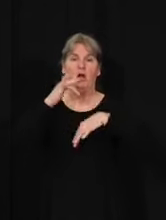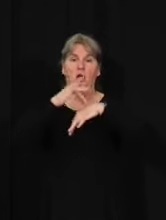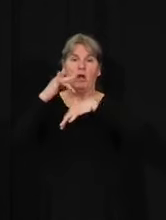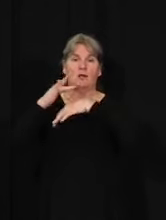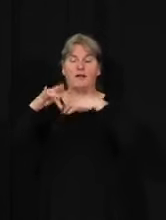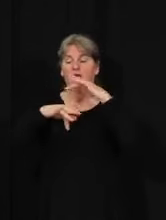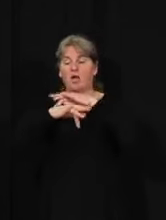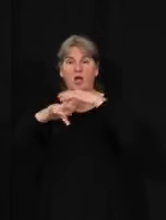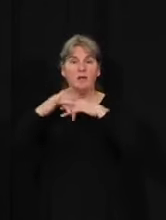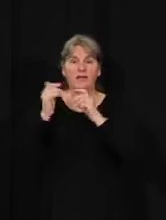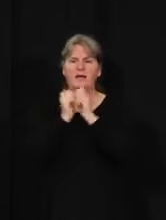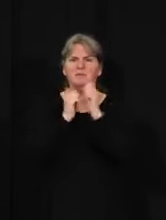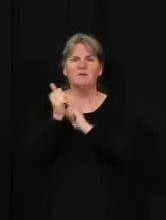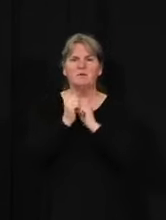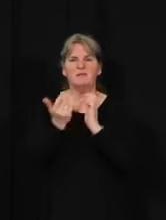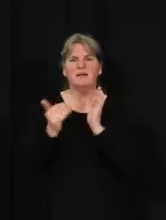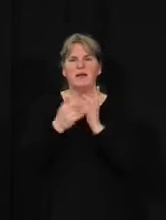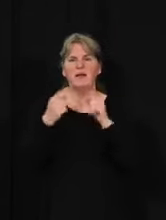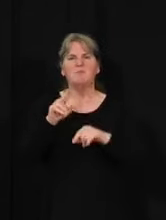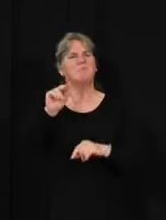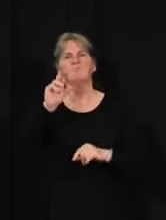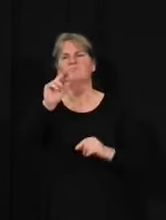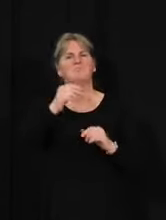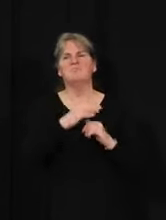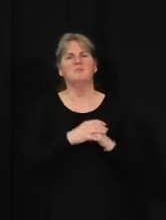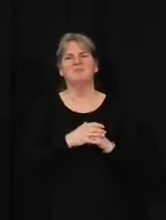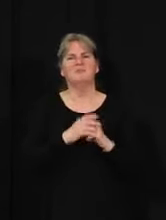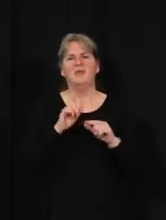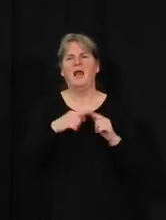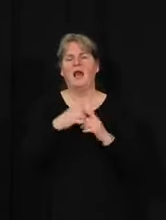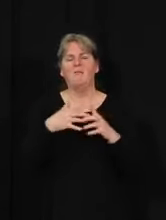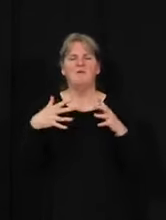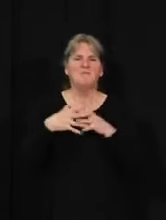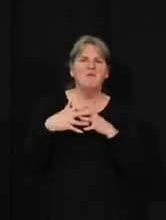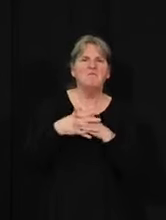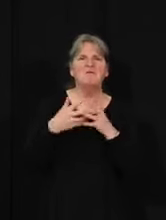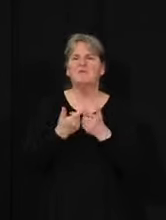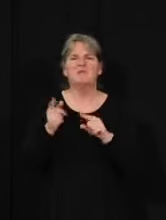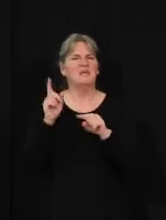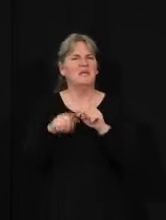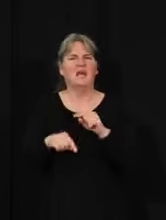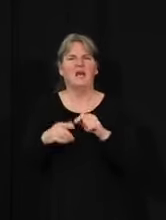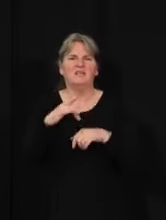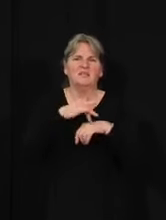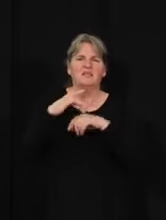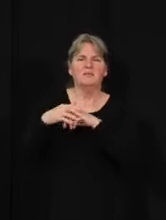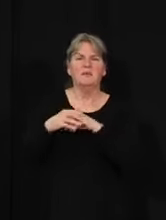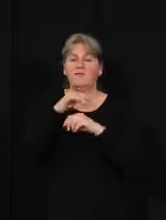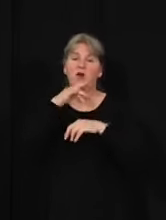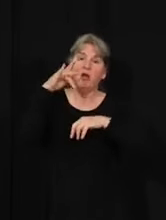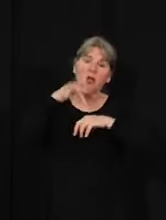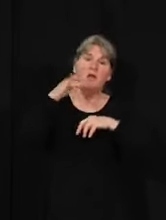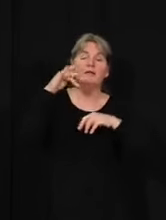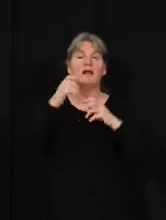Those are probably not going to be in the near future feasible activities. But where you can have activities that are noncontact